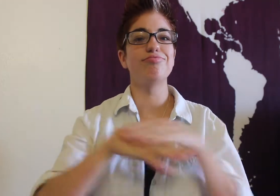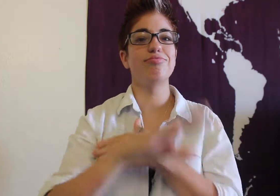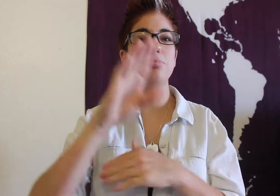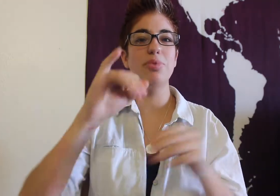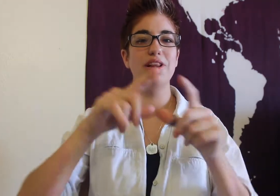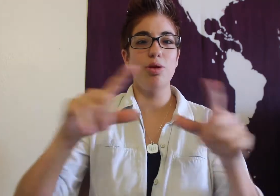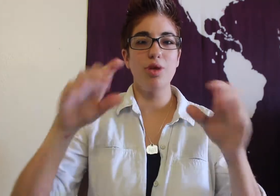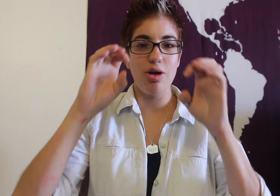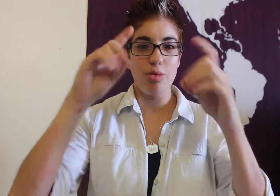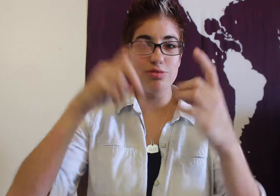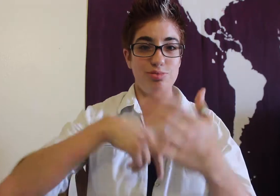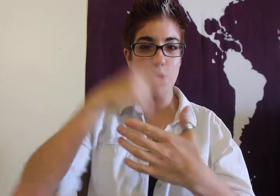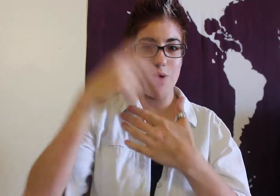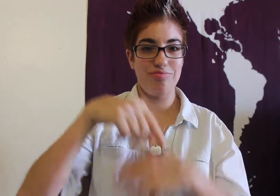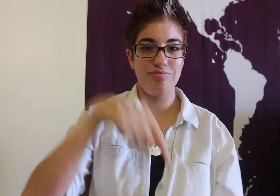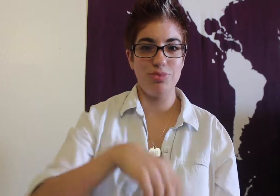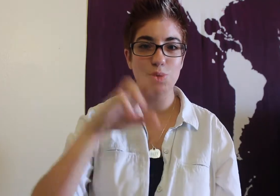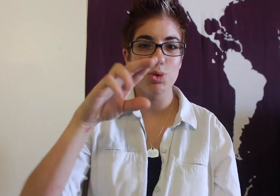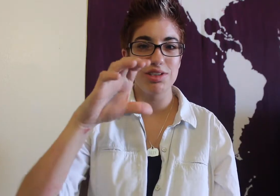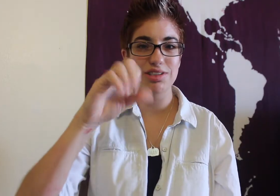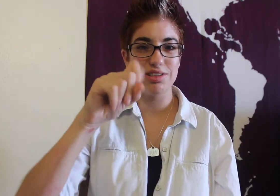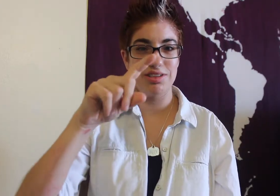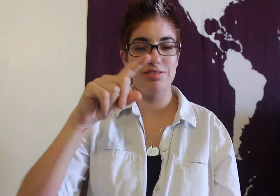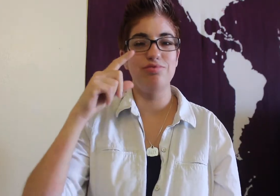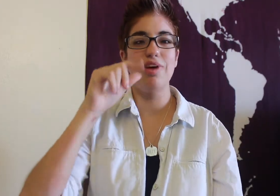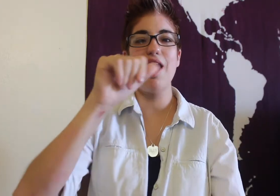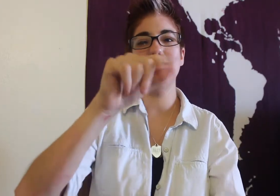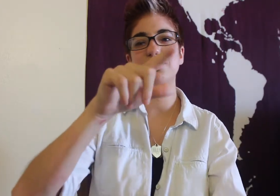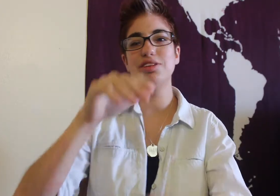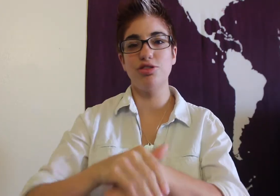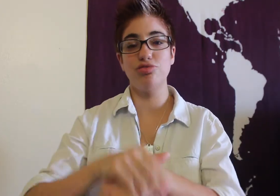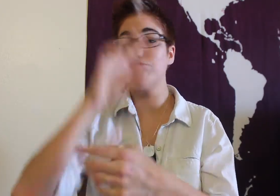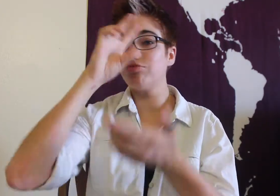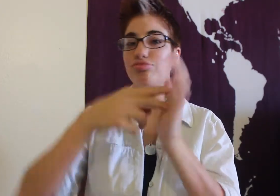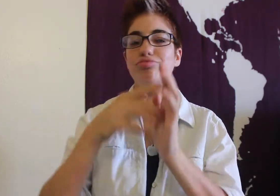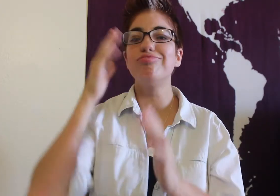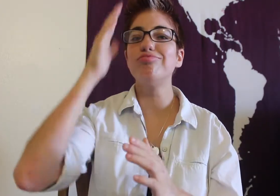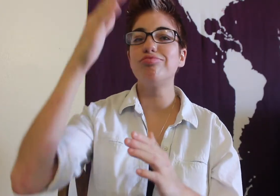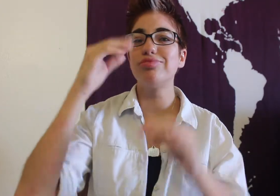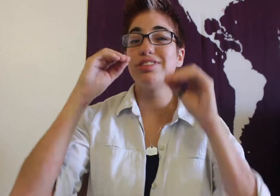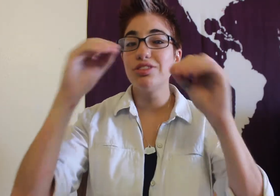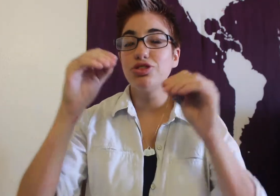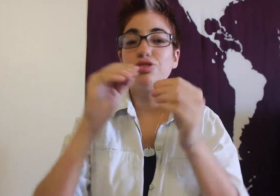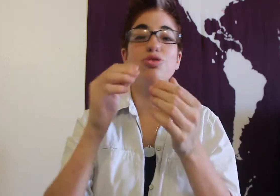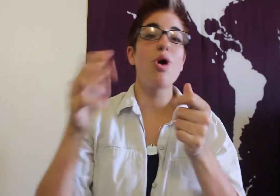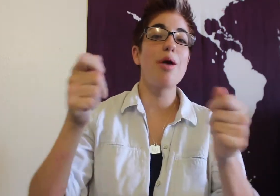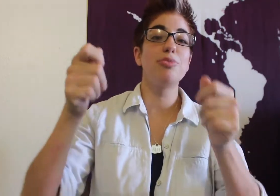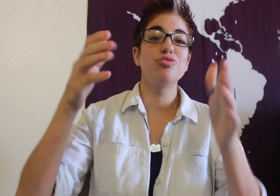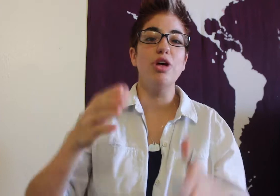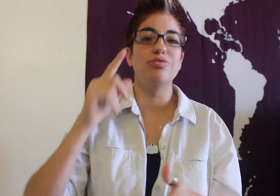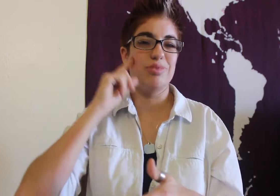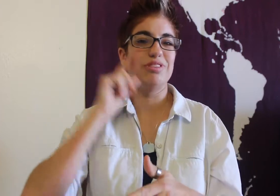bilingual education (ASL-English) program at University of California, San Diego. My occupational goal is to become a teacher or administrator of